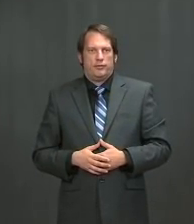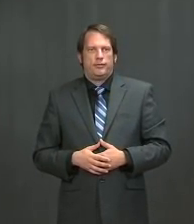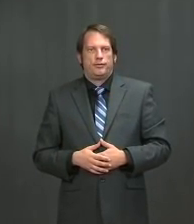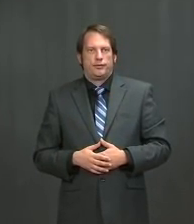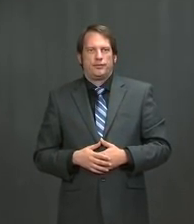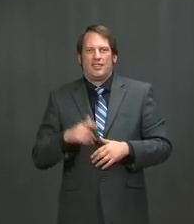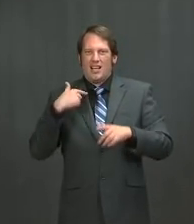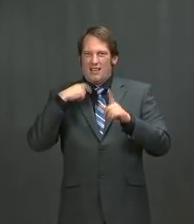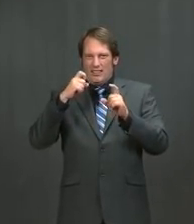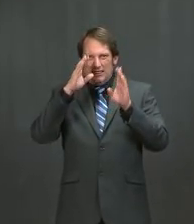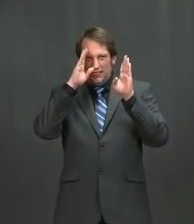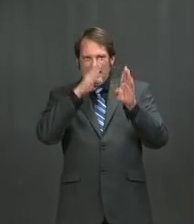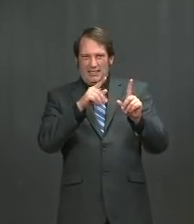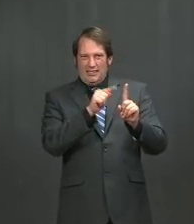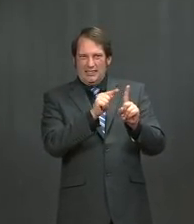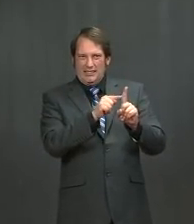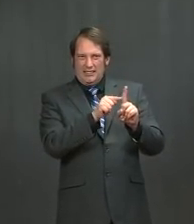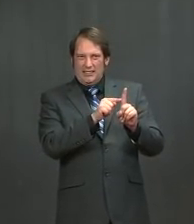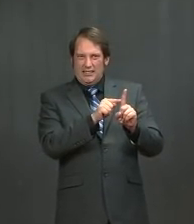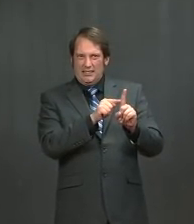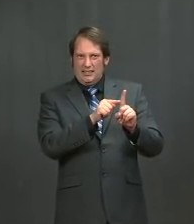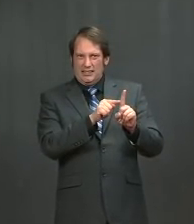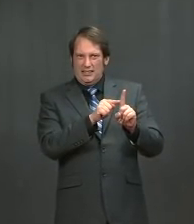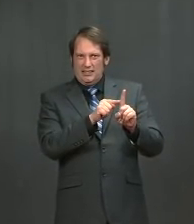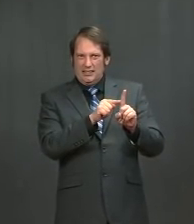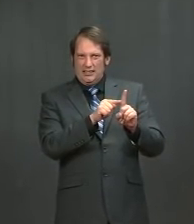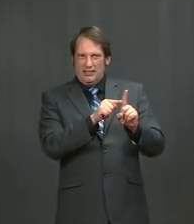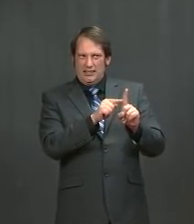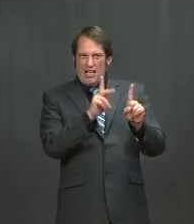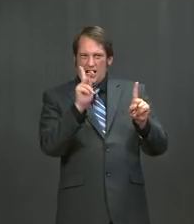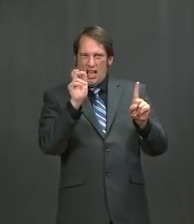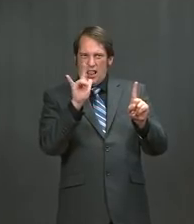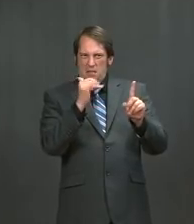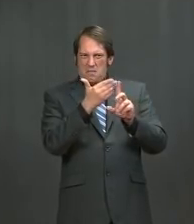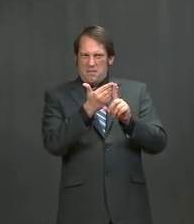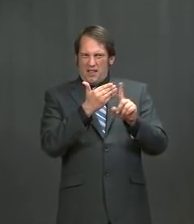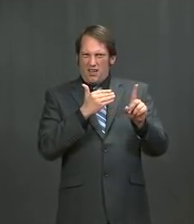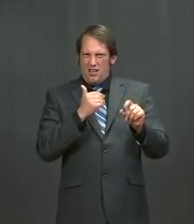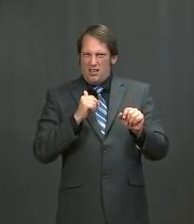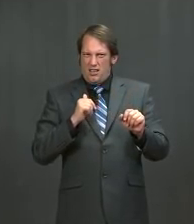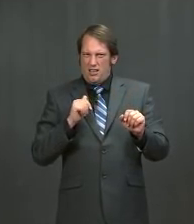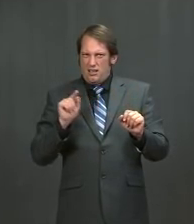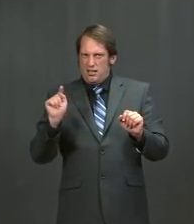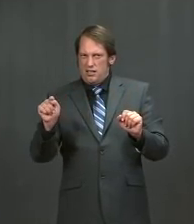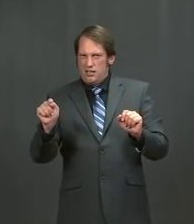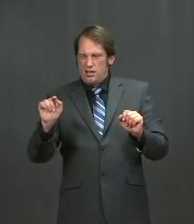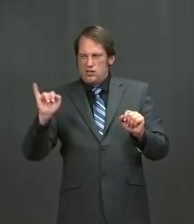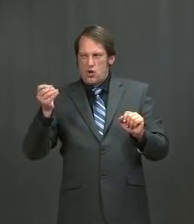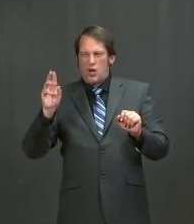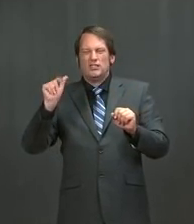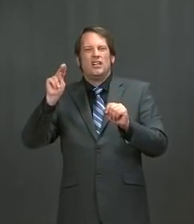you reiterated the U.S.'s strong support for Jordan and for King Abdullah as a strong ally.